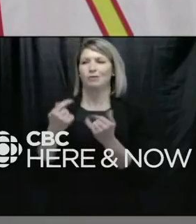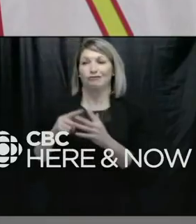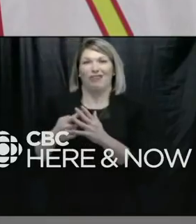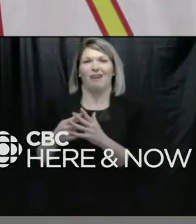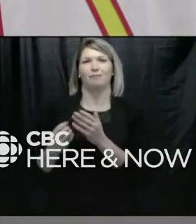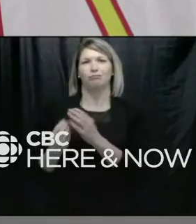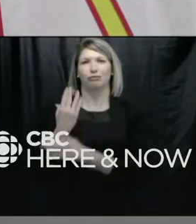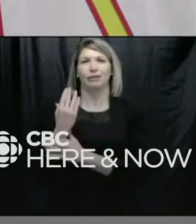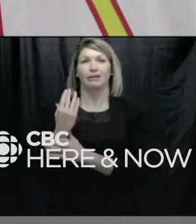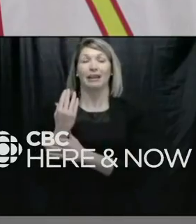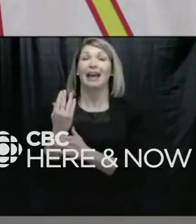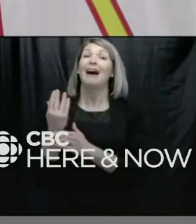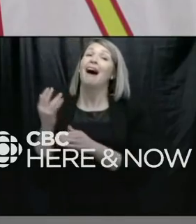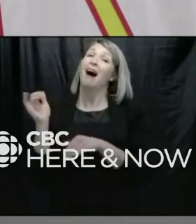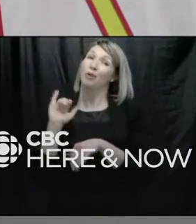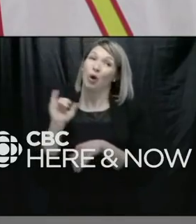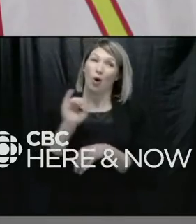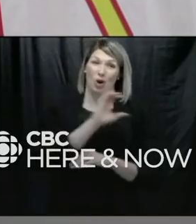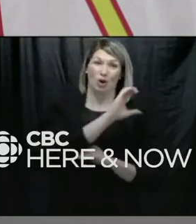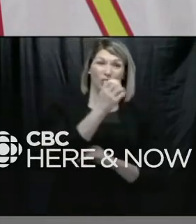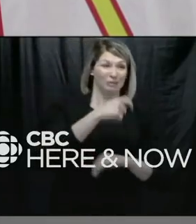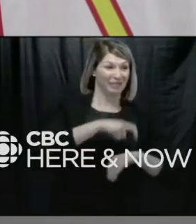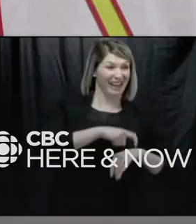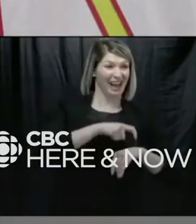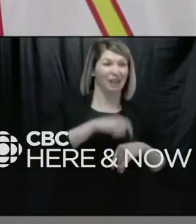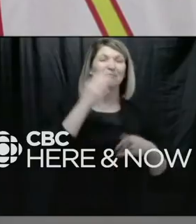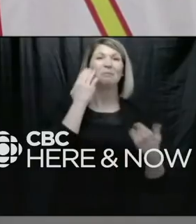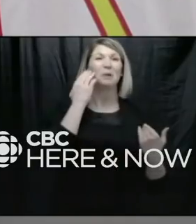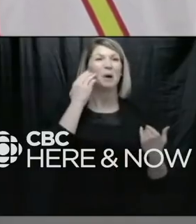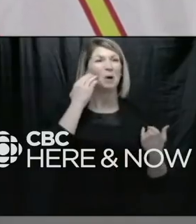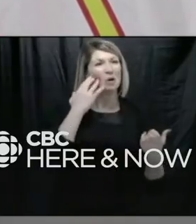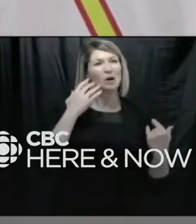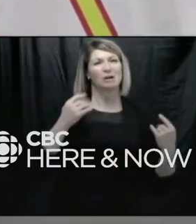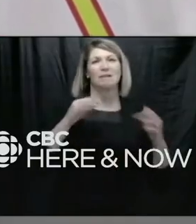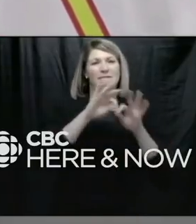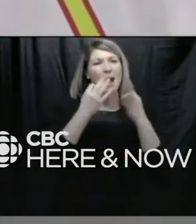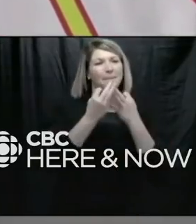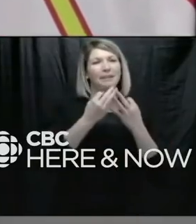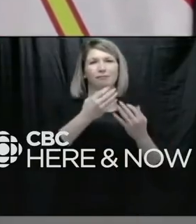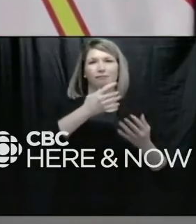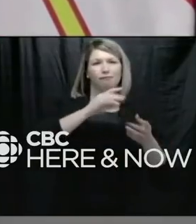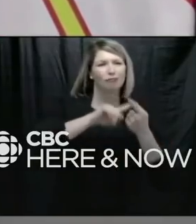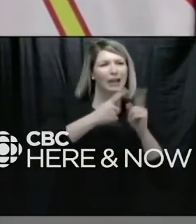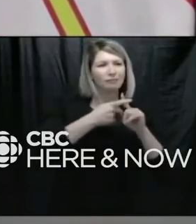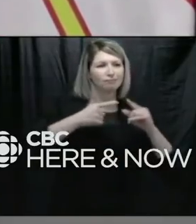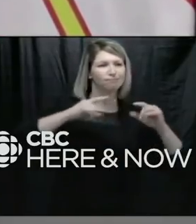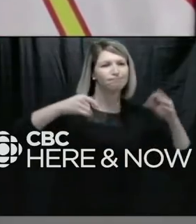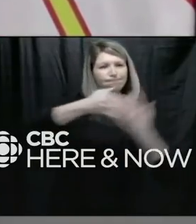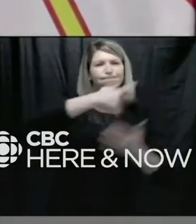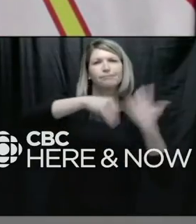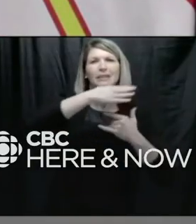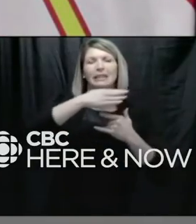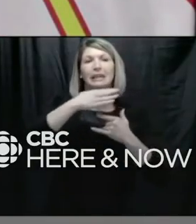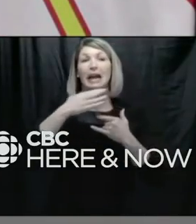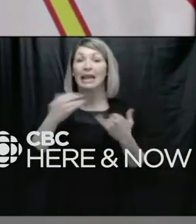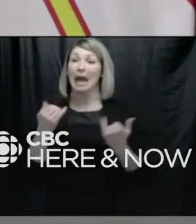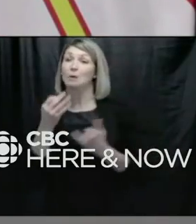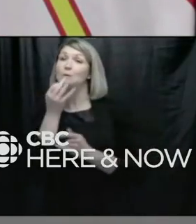THIS IS A FIRST BIG OPPORTUNITY SINCE CHRISTMAS